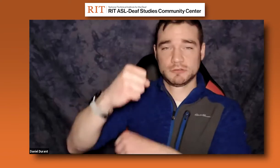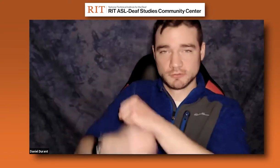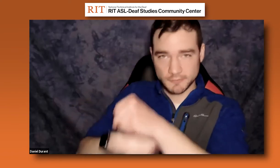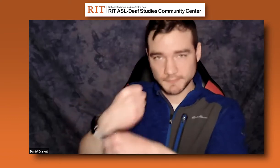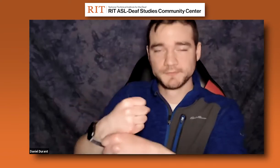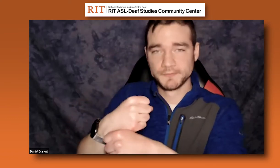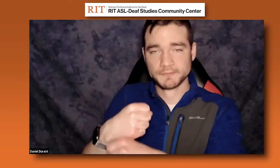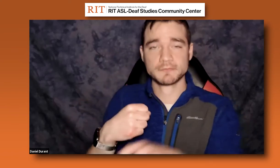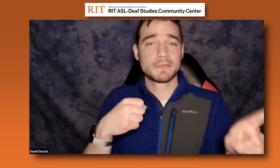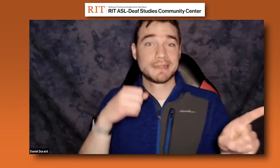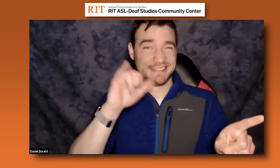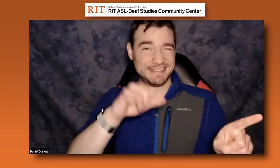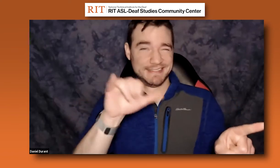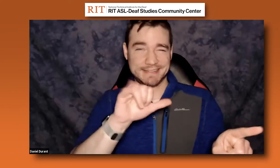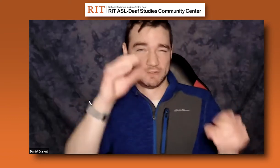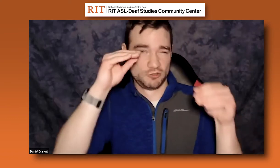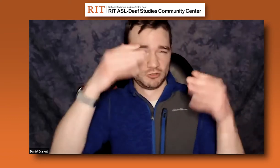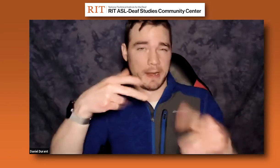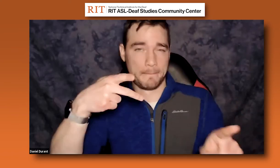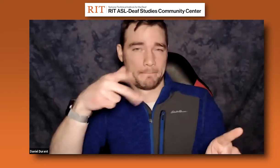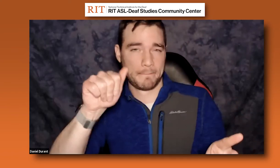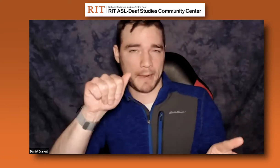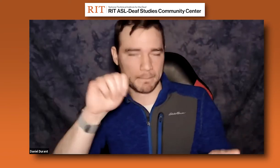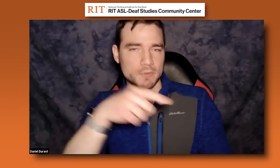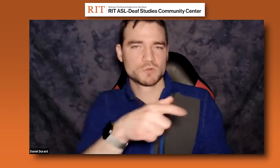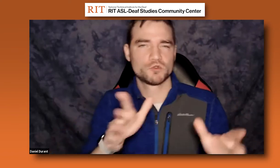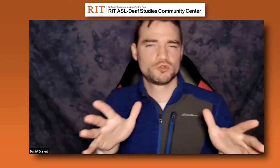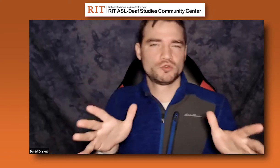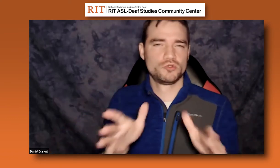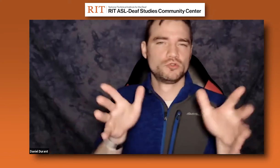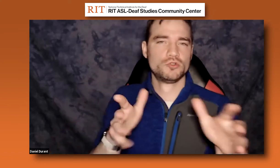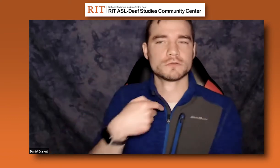And when it was my senior year of high school, I still had Pam as a teacher.